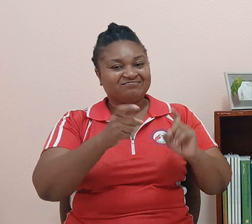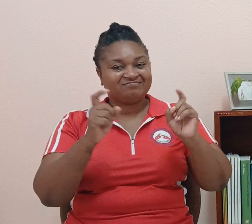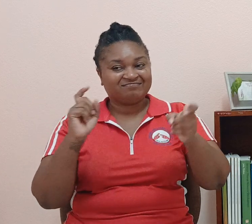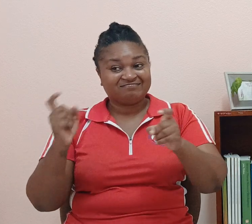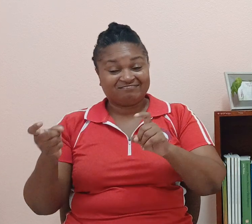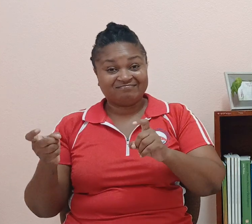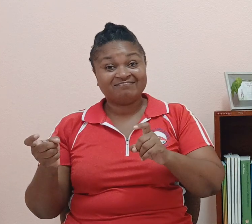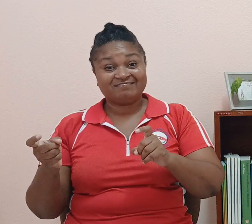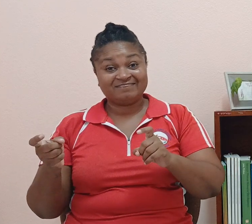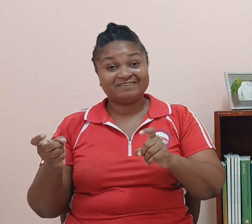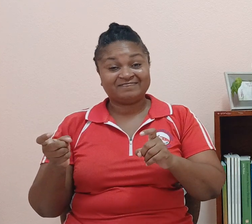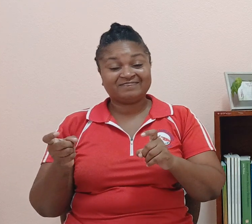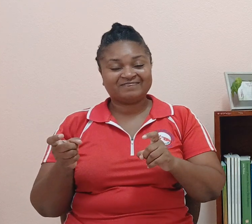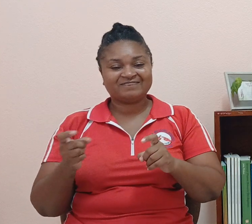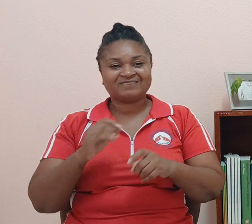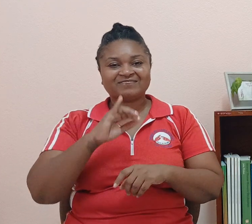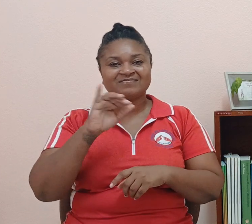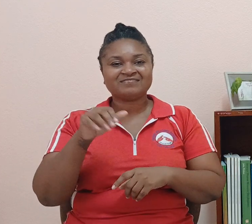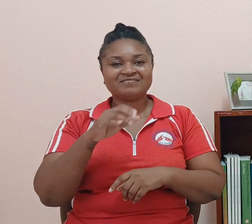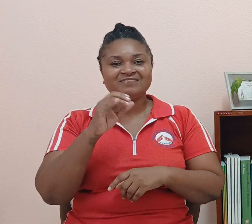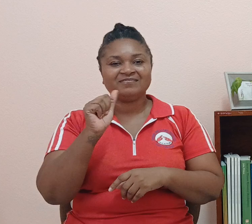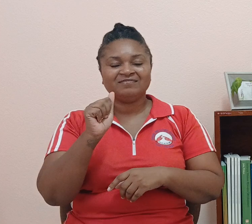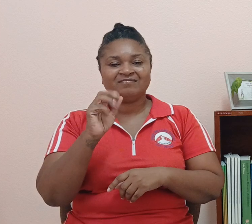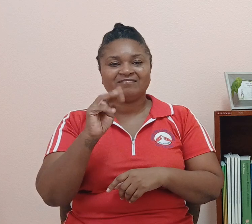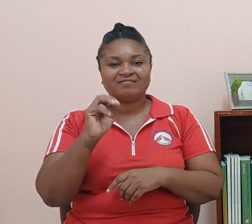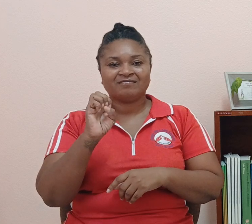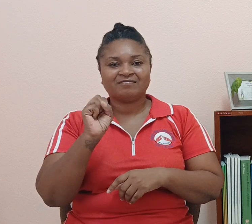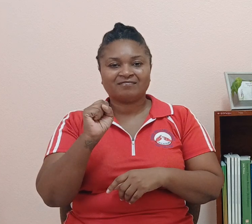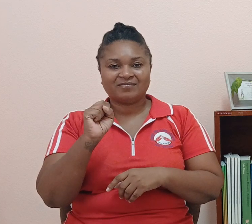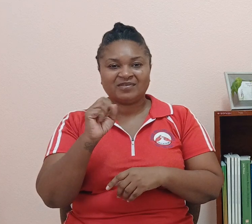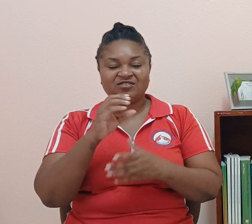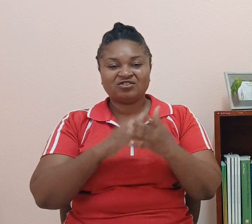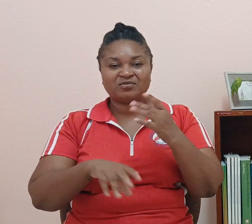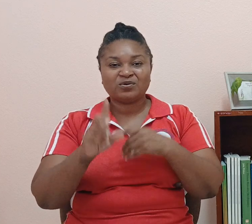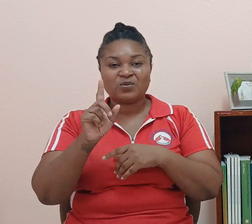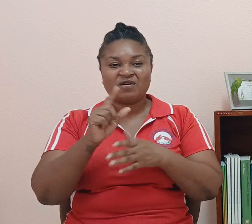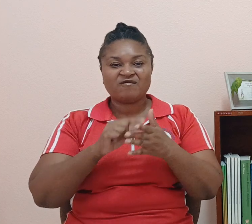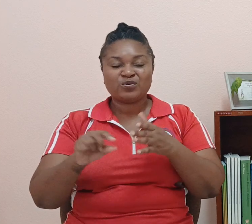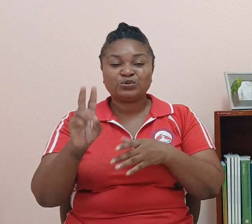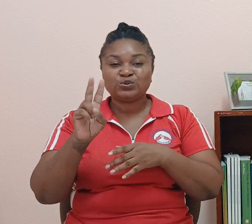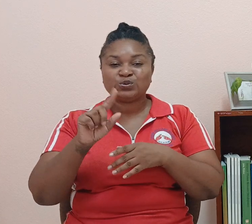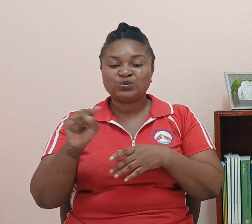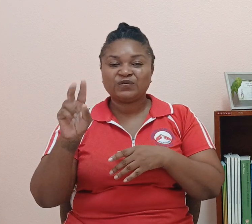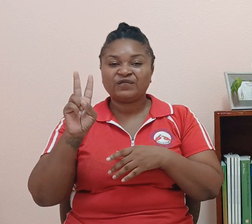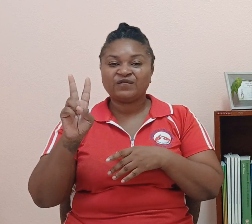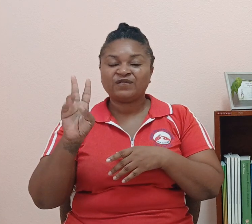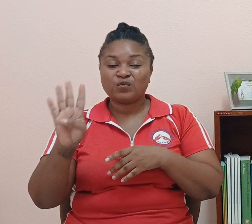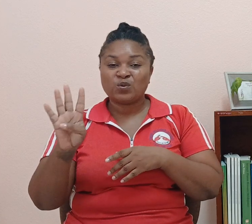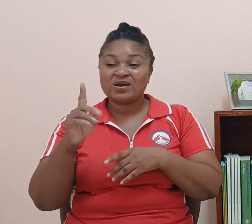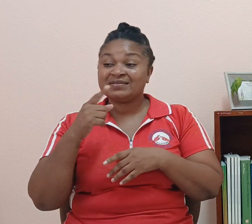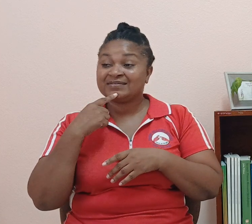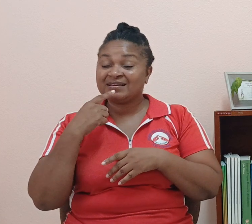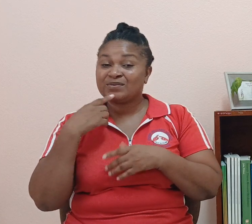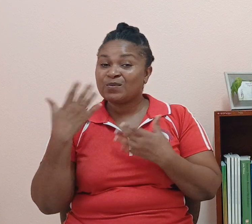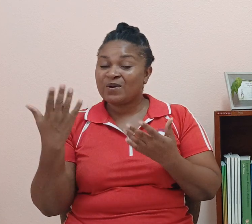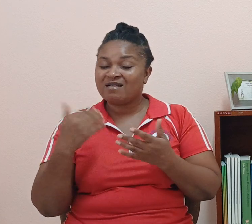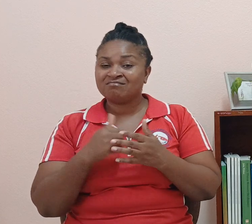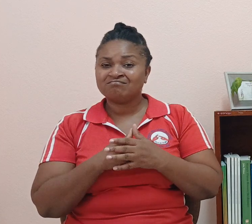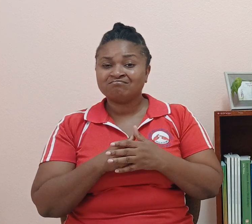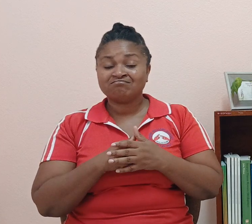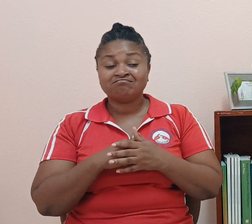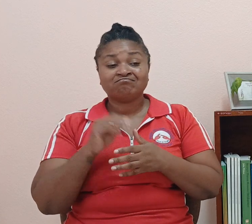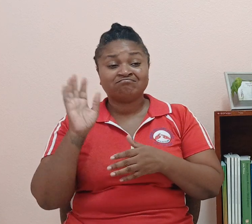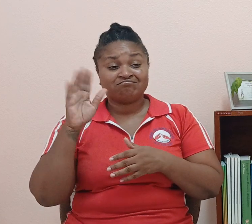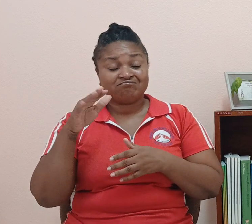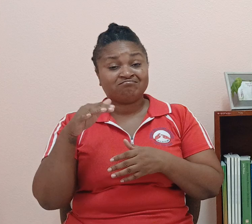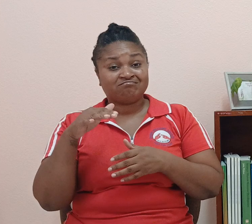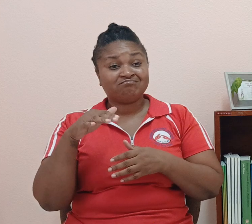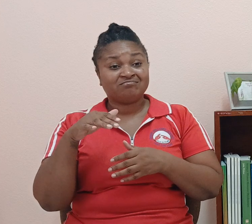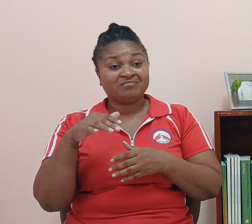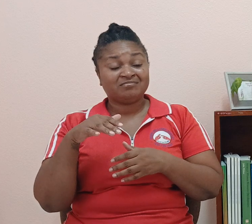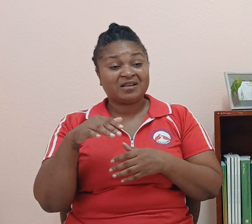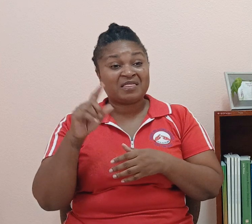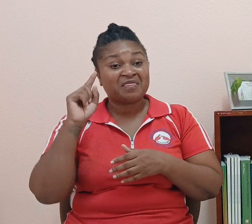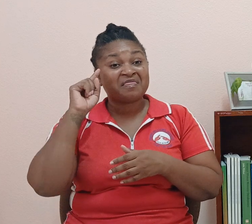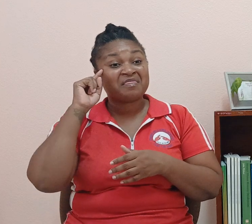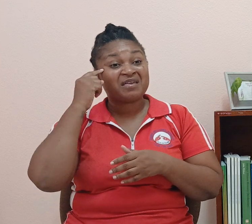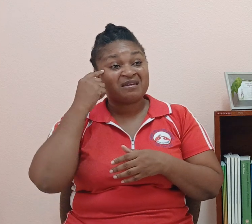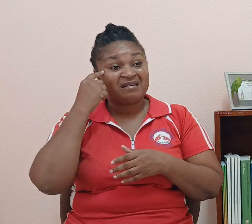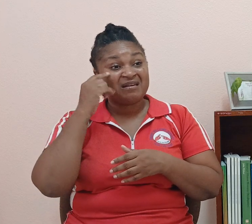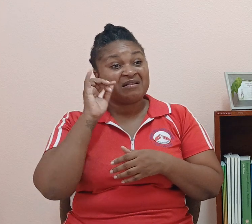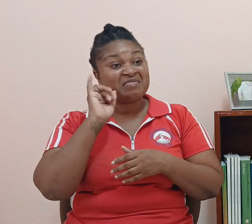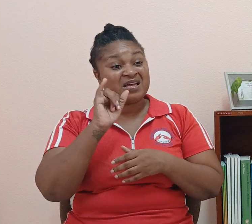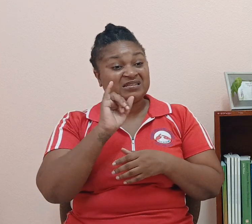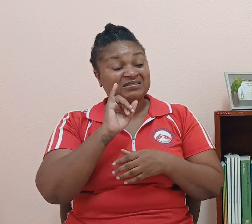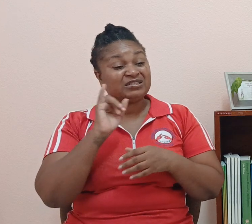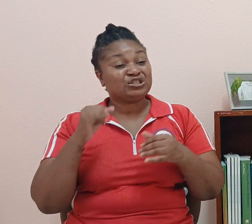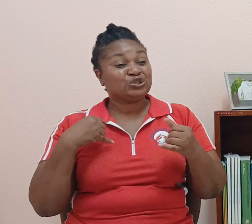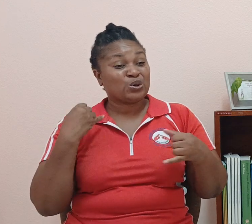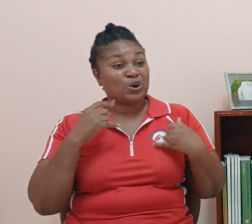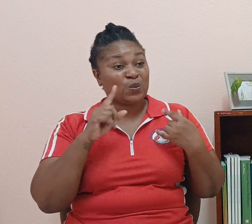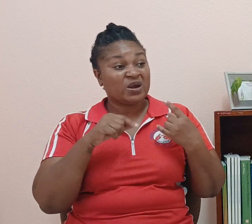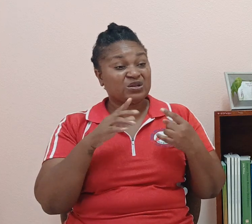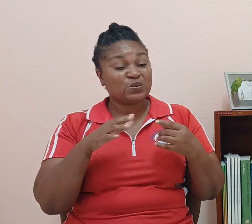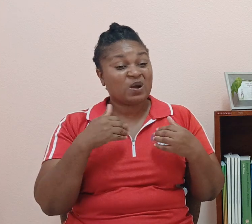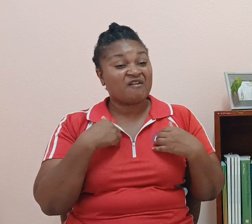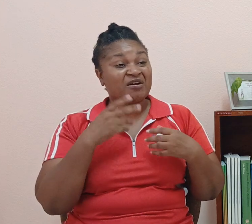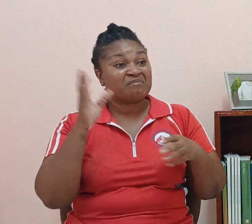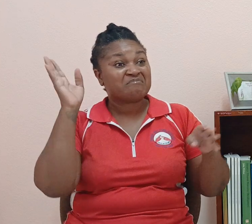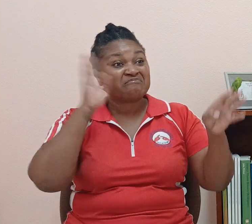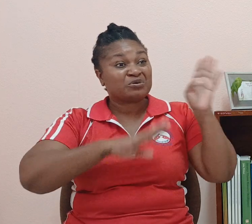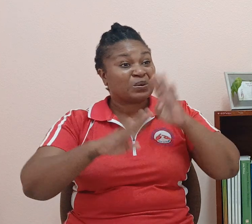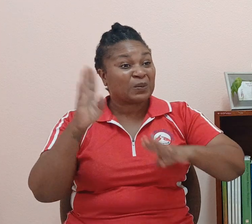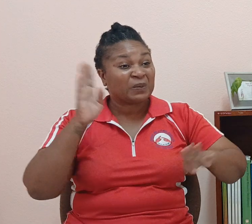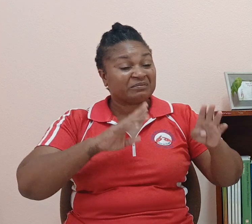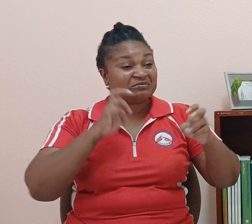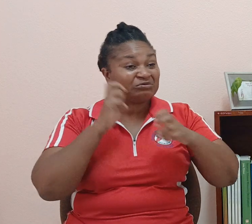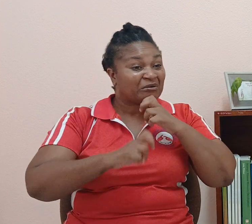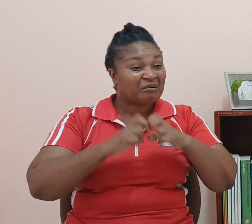James 1:2-4 says: Count it all joy, my brothers, when you meet trials of various kinds,